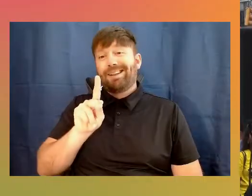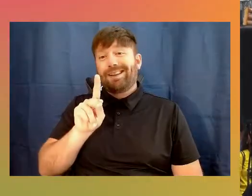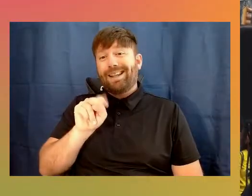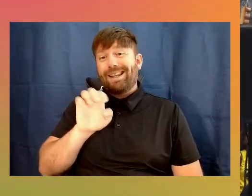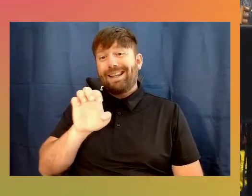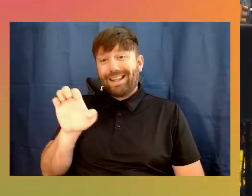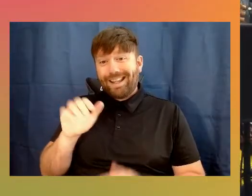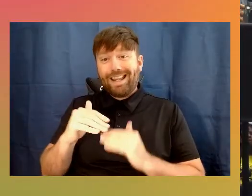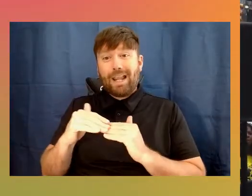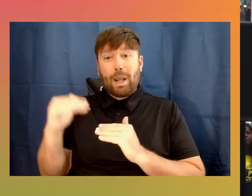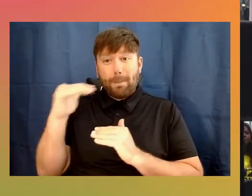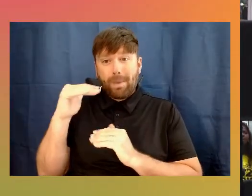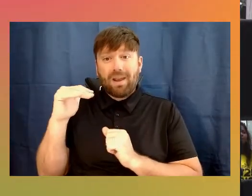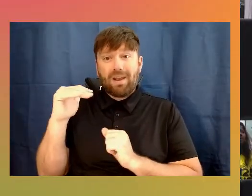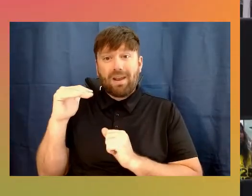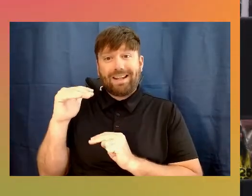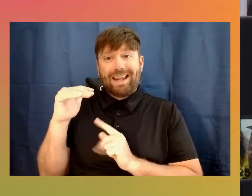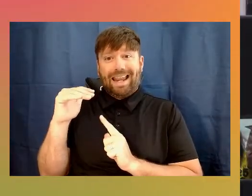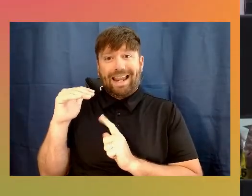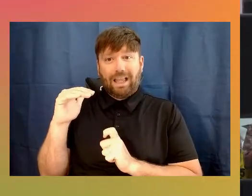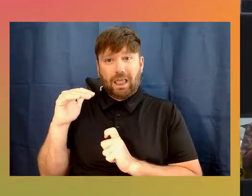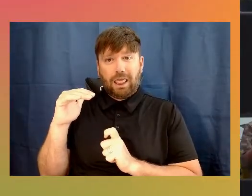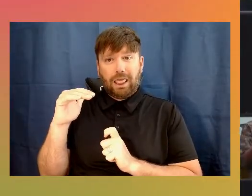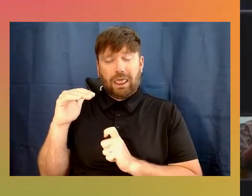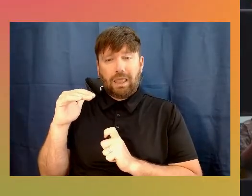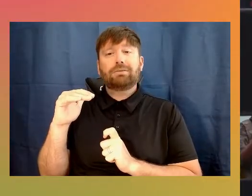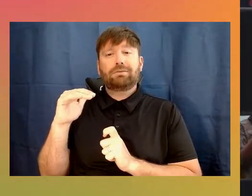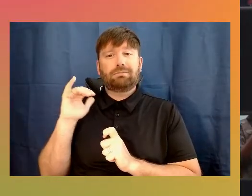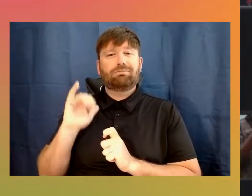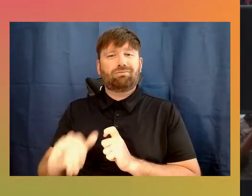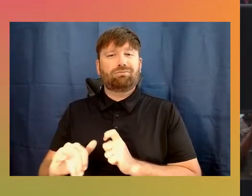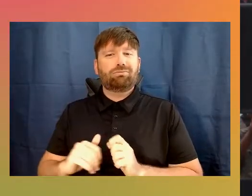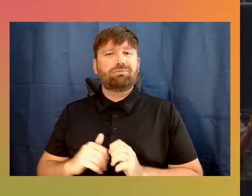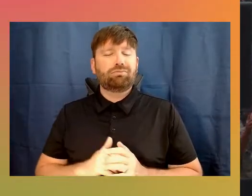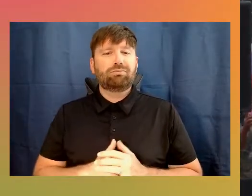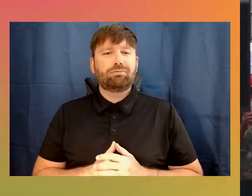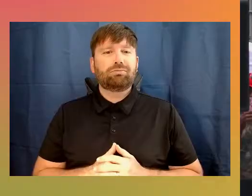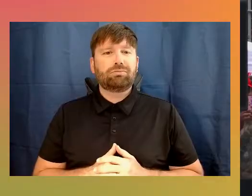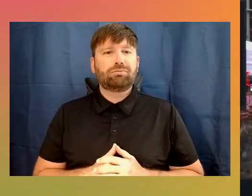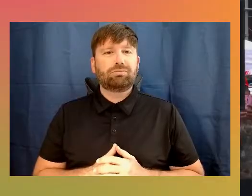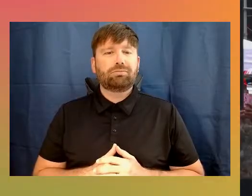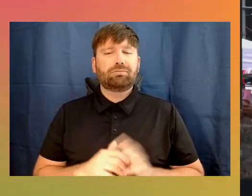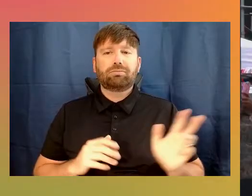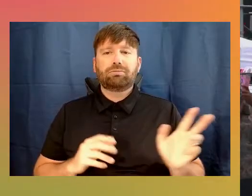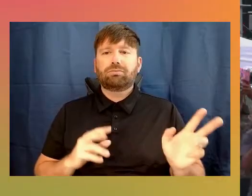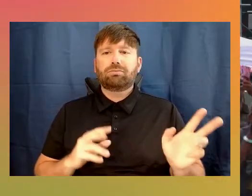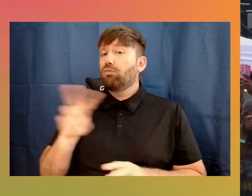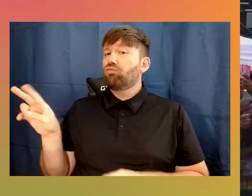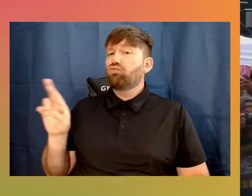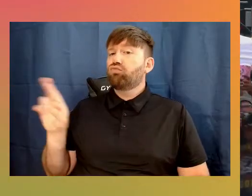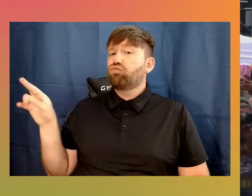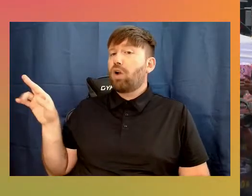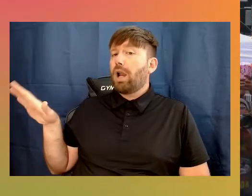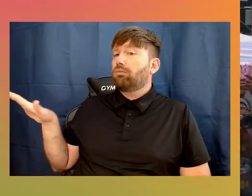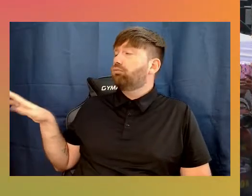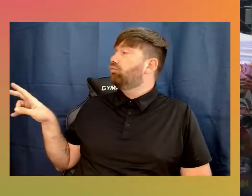YUP. FRONT KNEE IS BENT. THICK KNEE OVER ANKLE IN THAT RIGHT LEG.